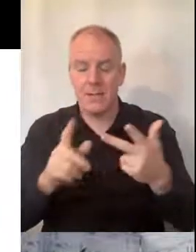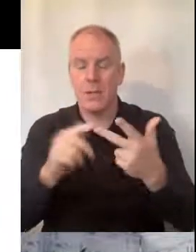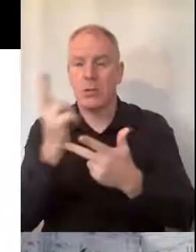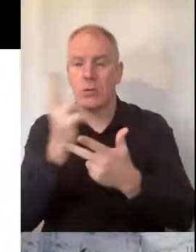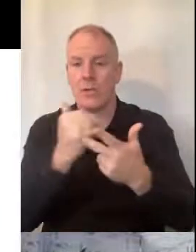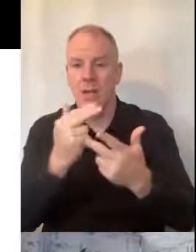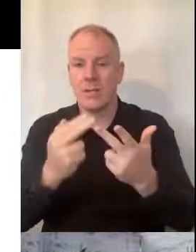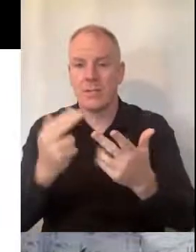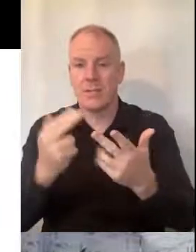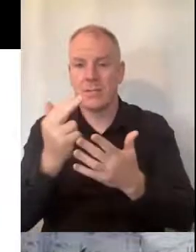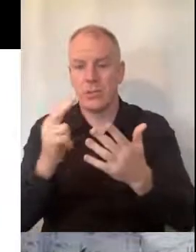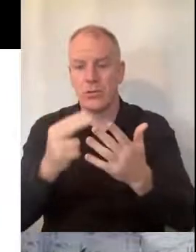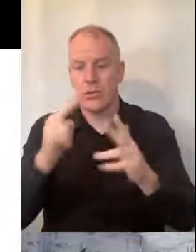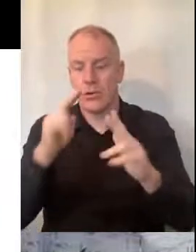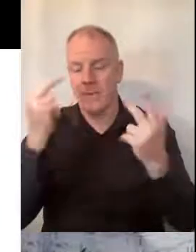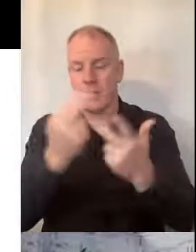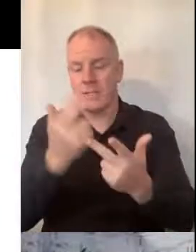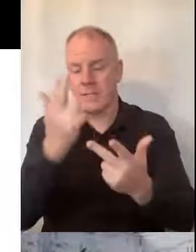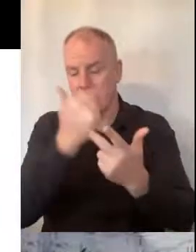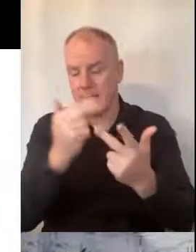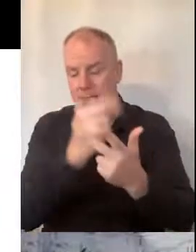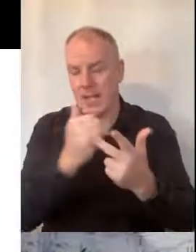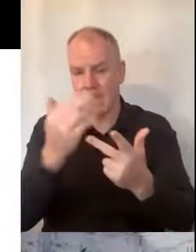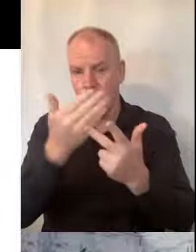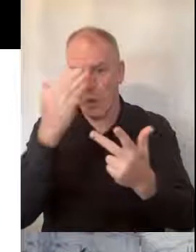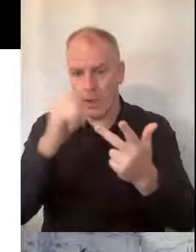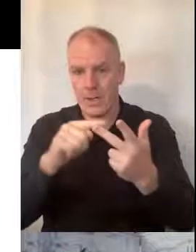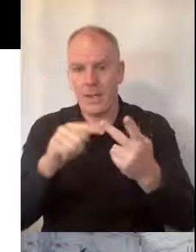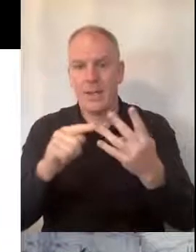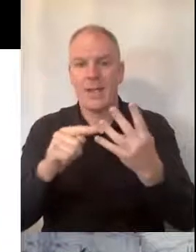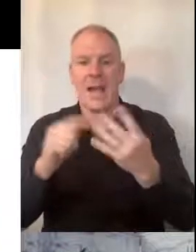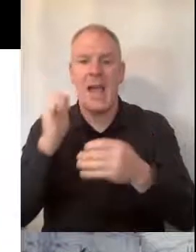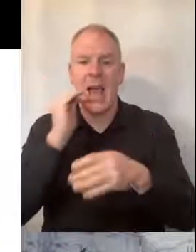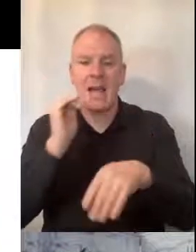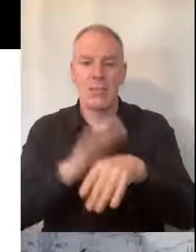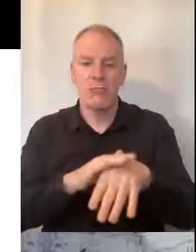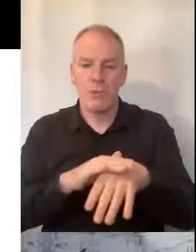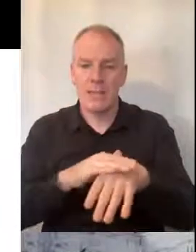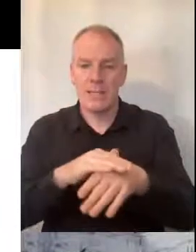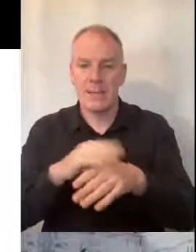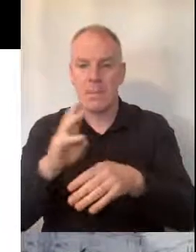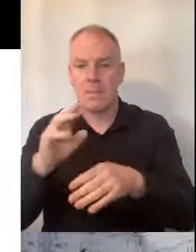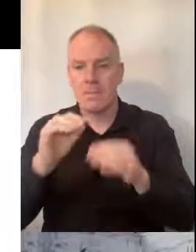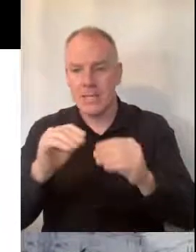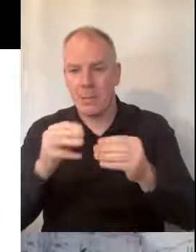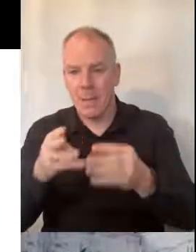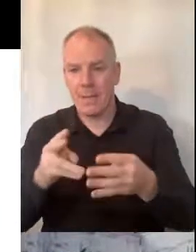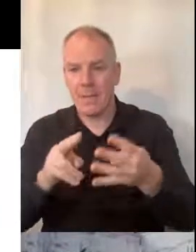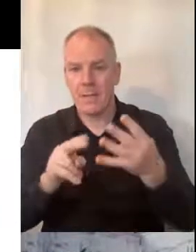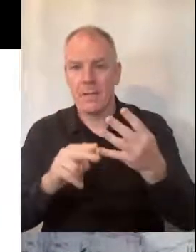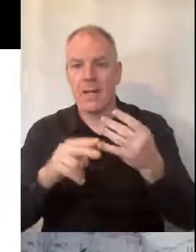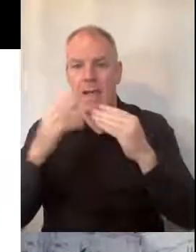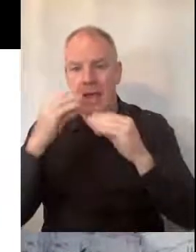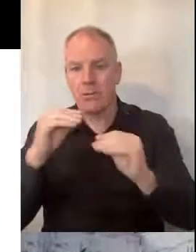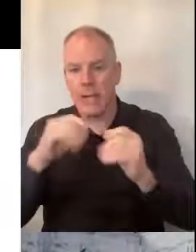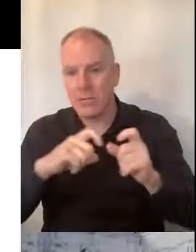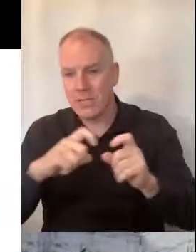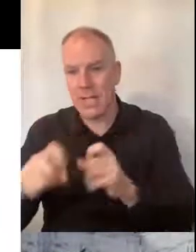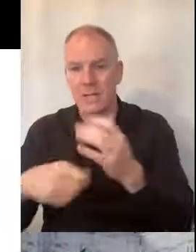The 4th one is antiracism pedagogy. We have education for sustainable development and we have culturally sustainable pedagogy.